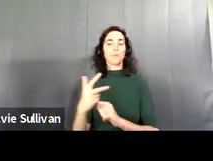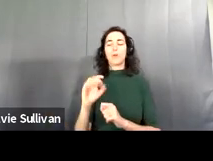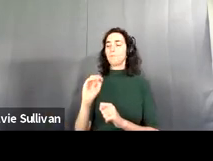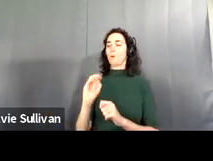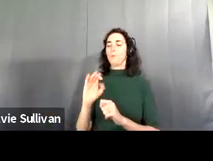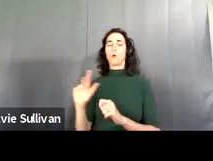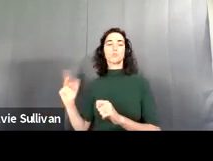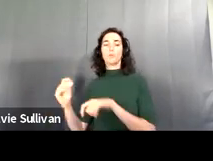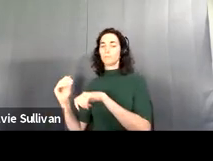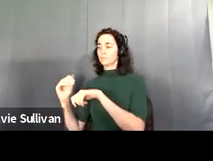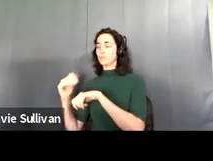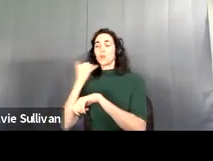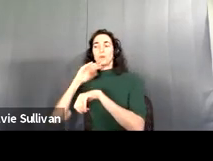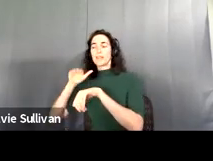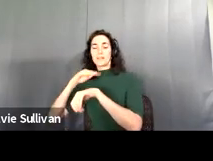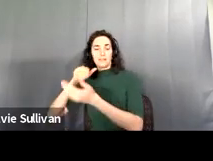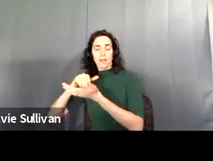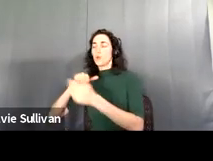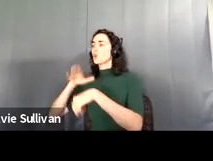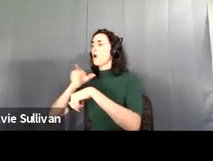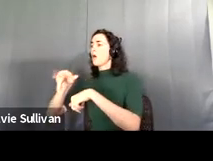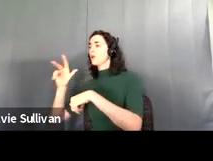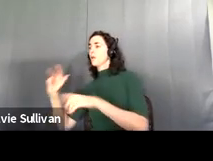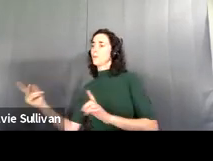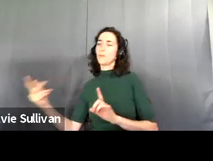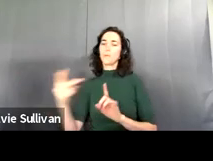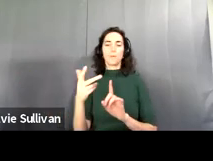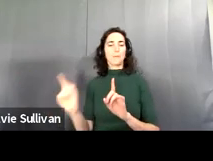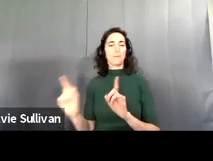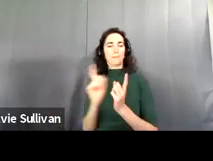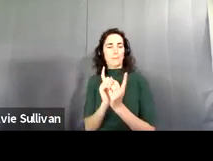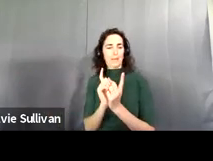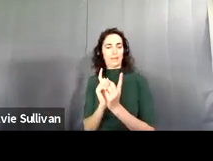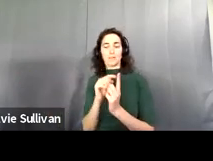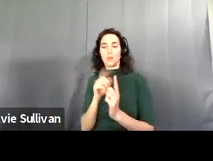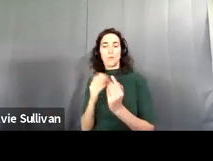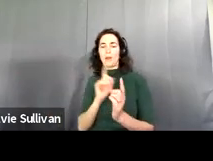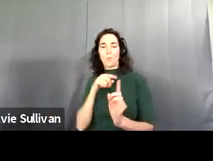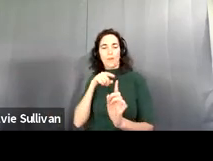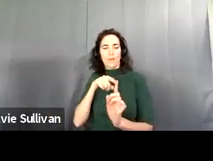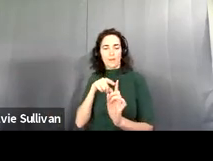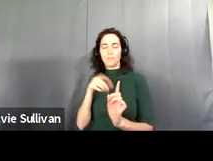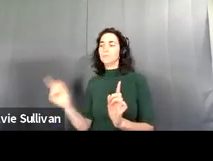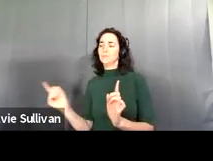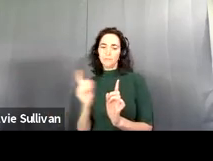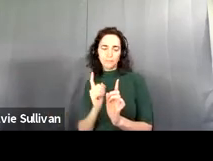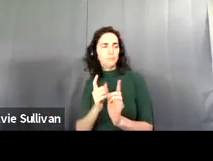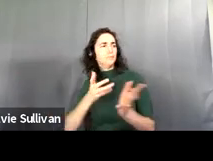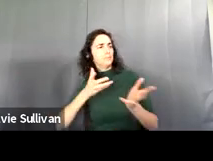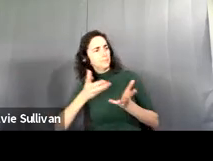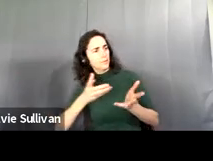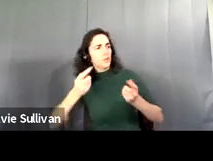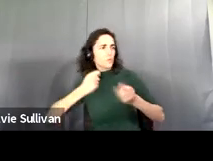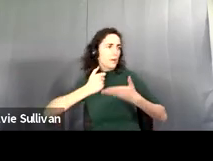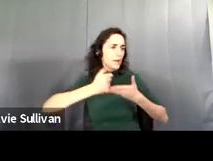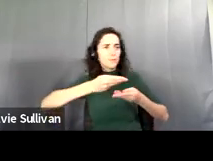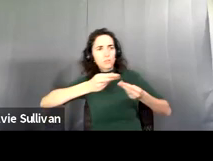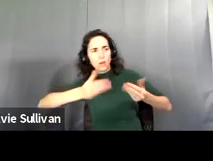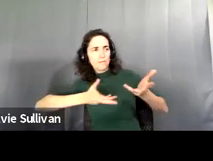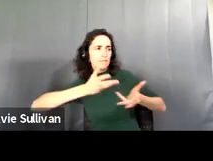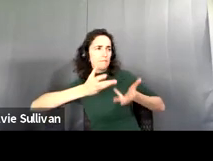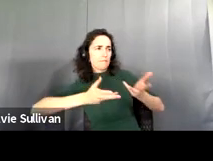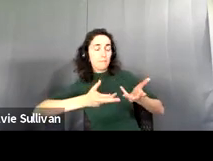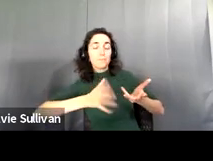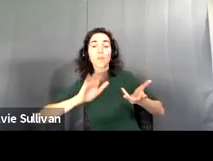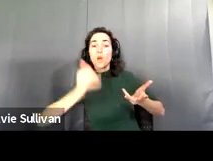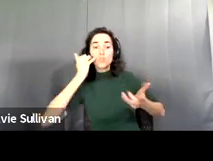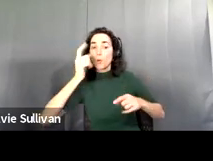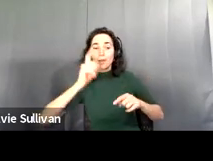These individuals will be dispatched from a call center, and they will go out to meet that individual where they are trying to navigate that crisis in the community, but if they can't.